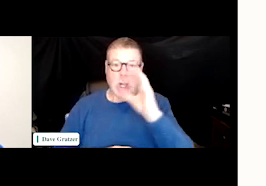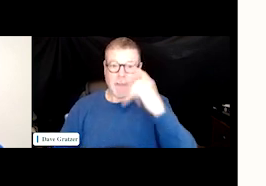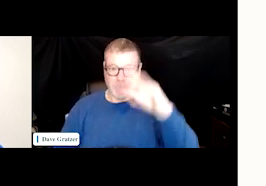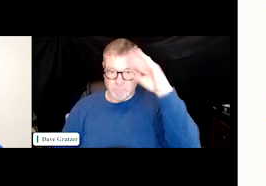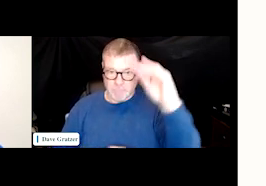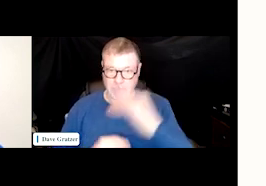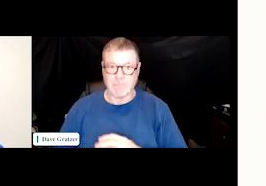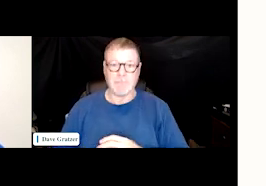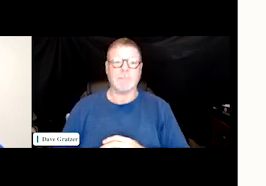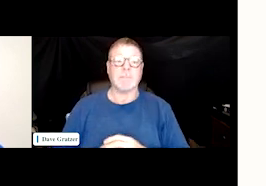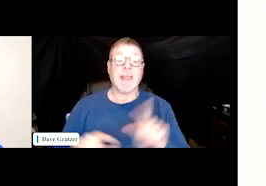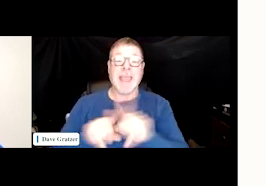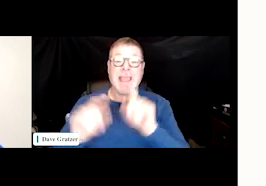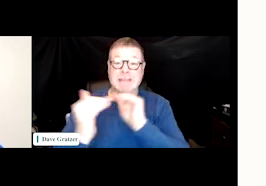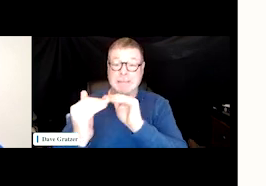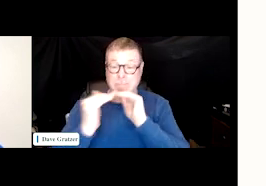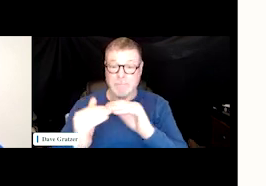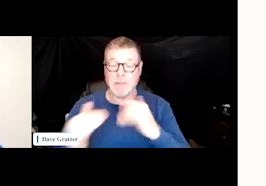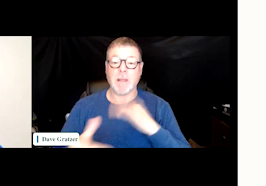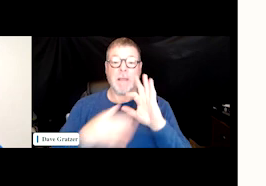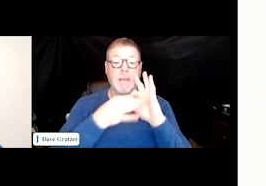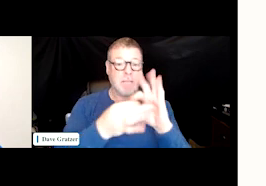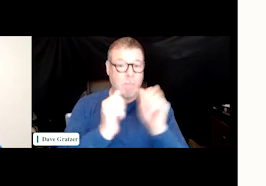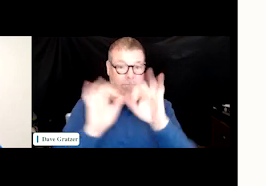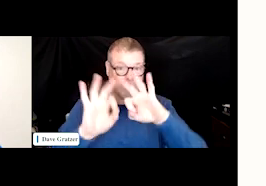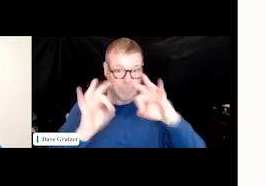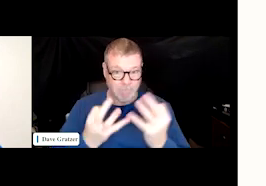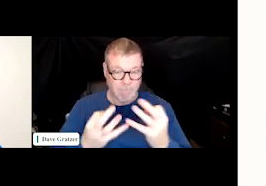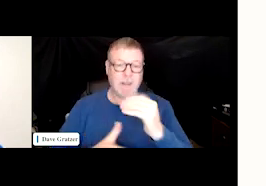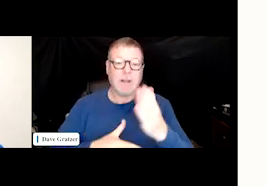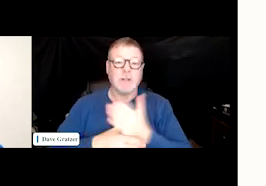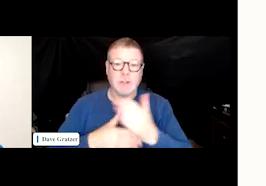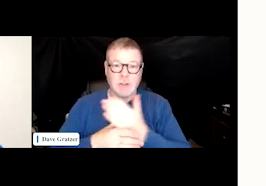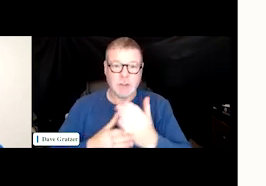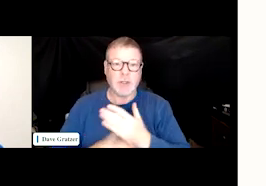As the peer, I connected with the family, and again, shared my lived experience